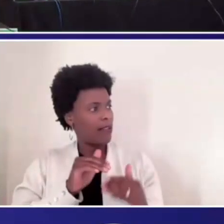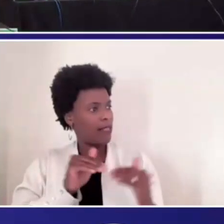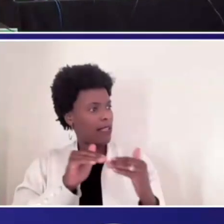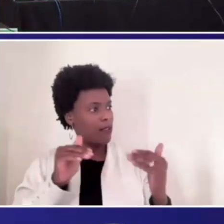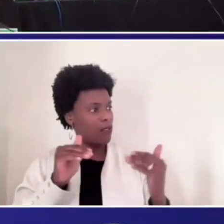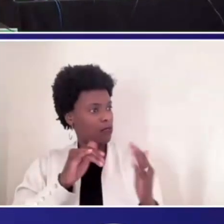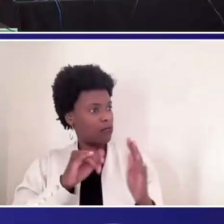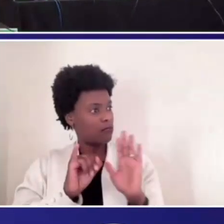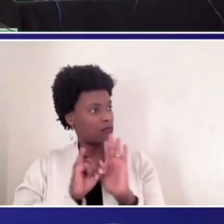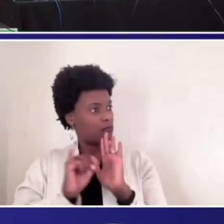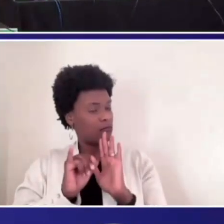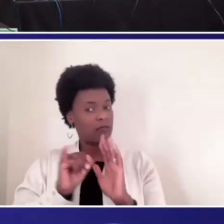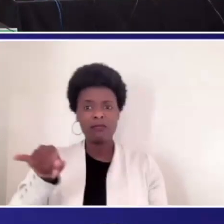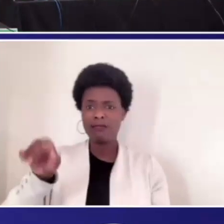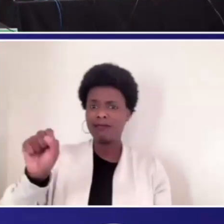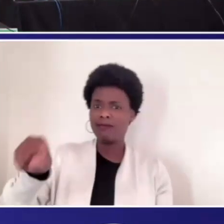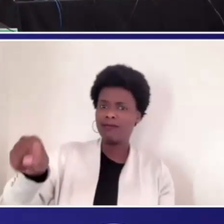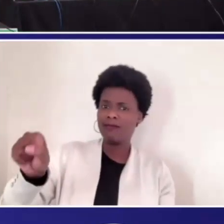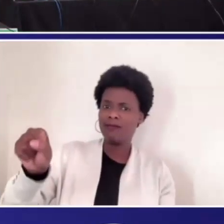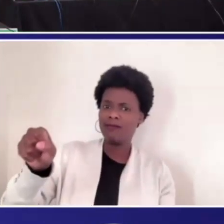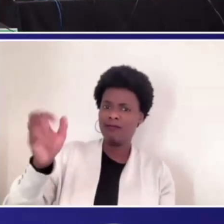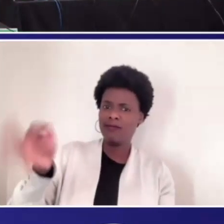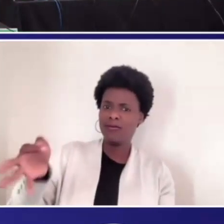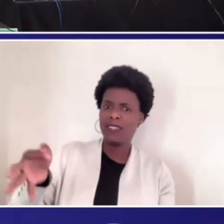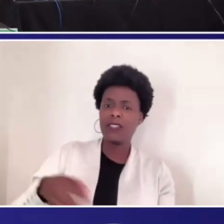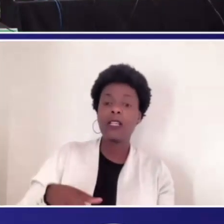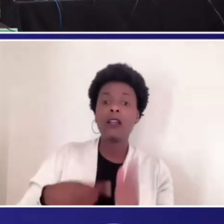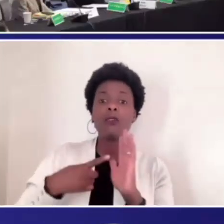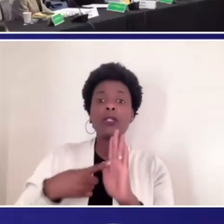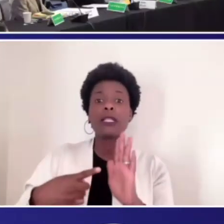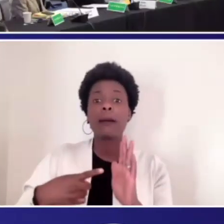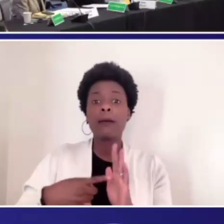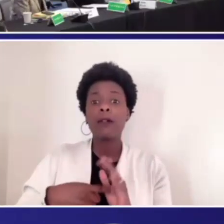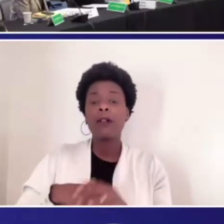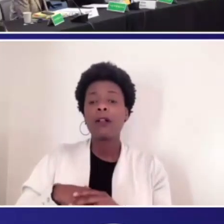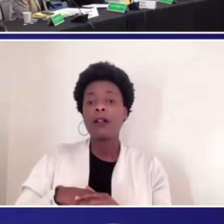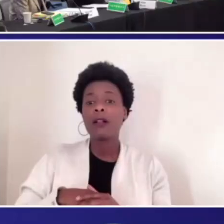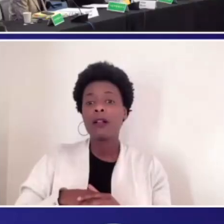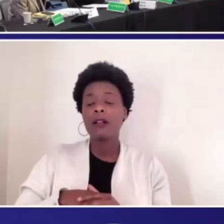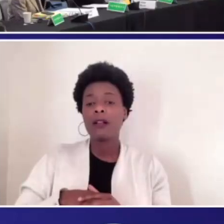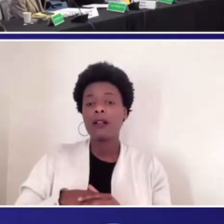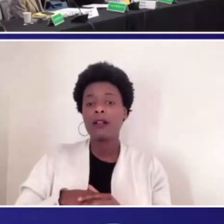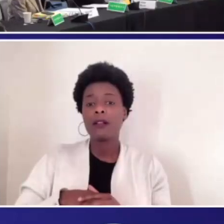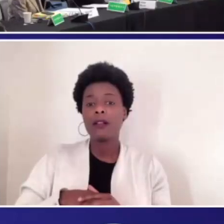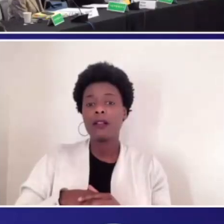Absolutely. Thank you. For instance, I went --